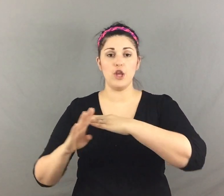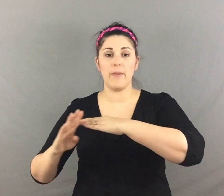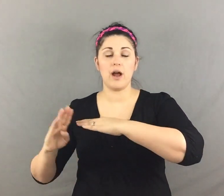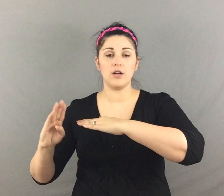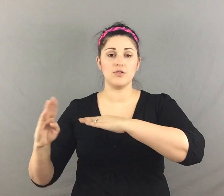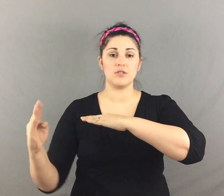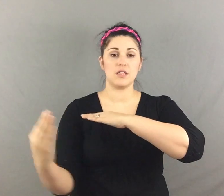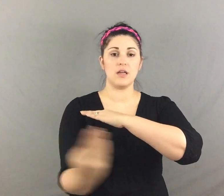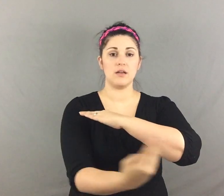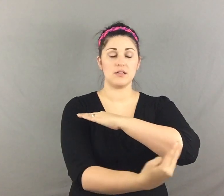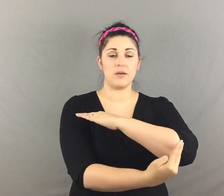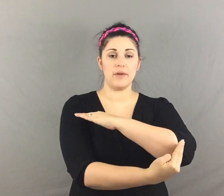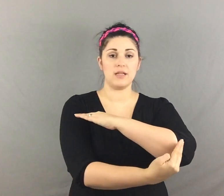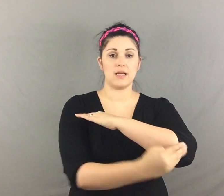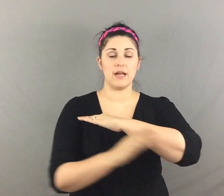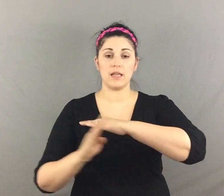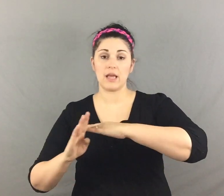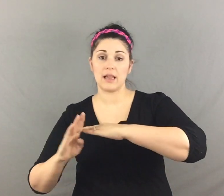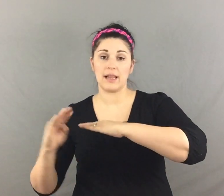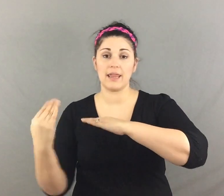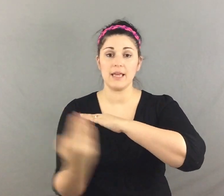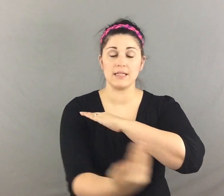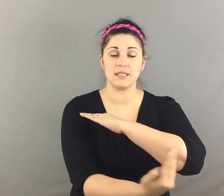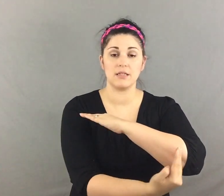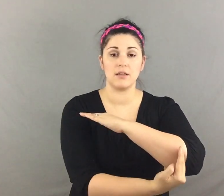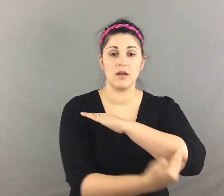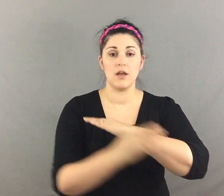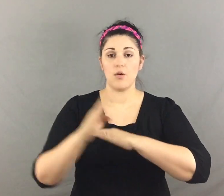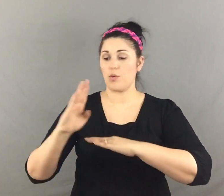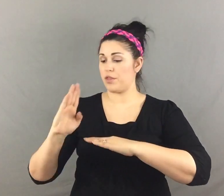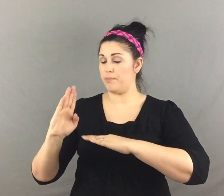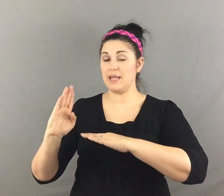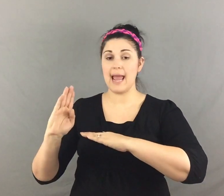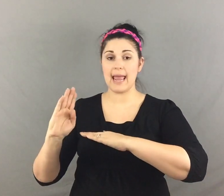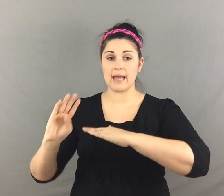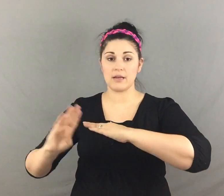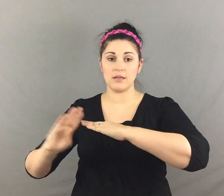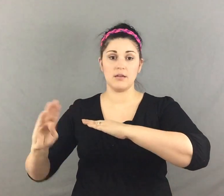and you may also see somebody sign it like this with a B hand drawing,